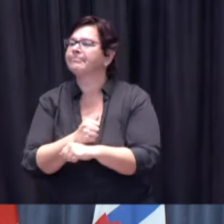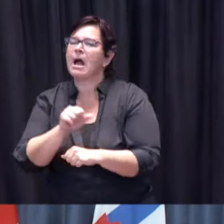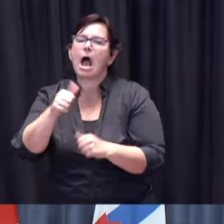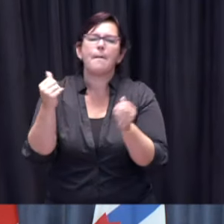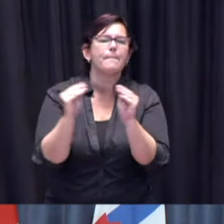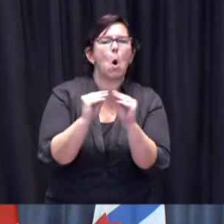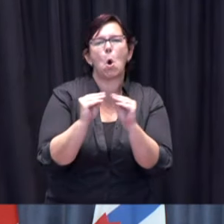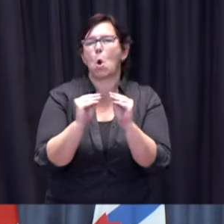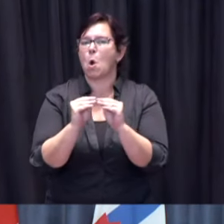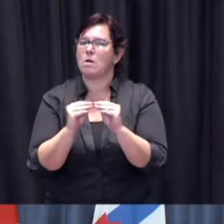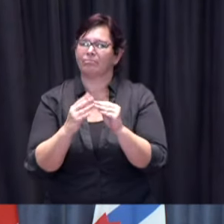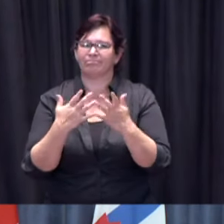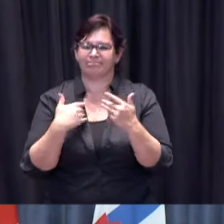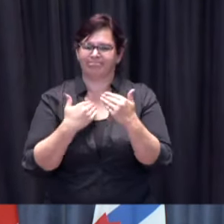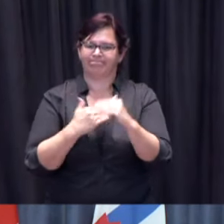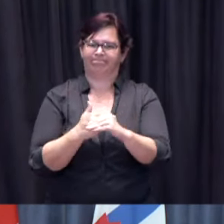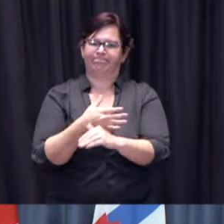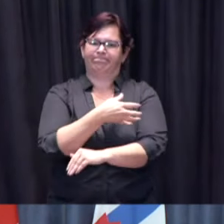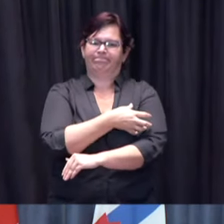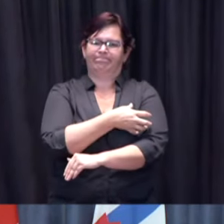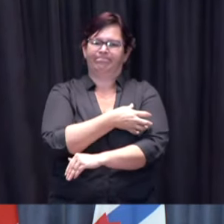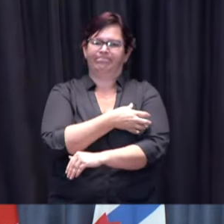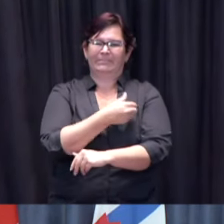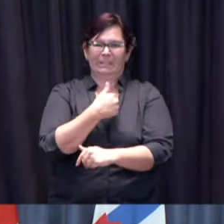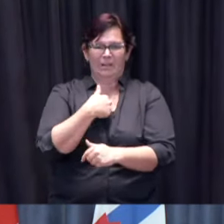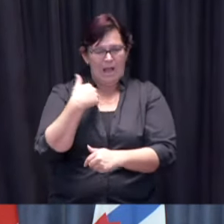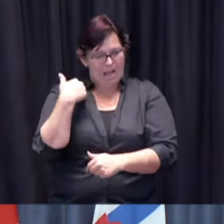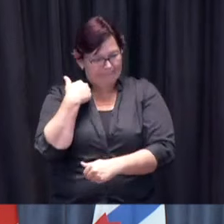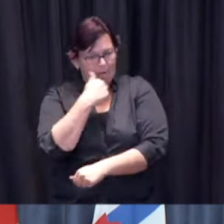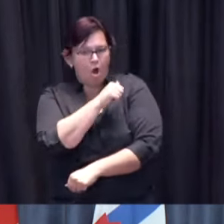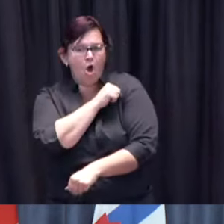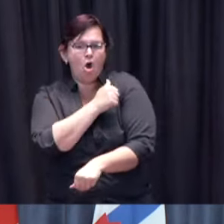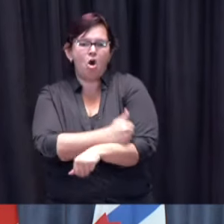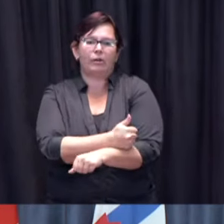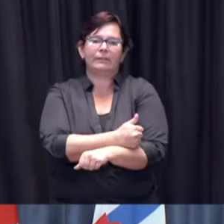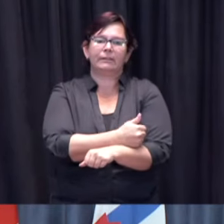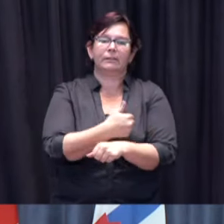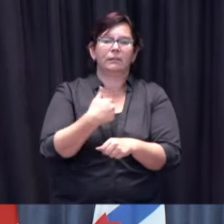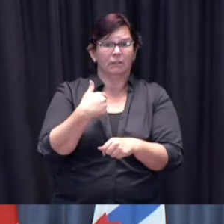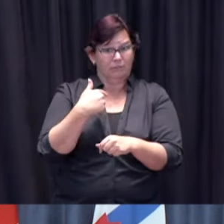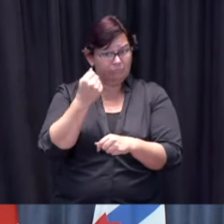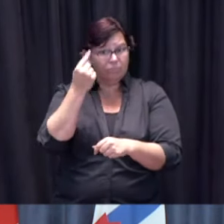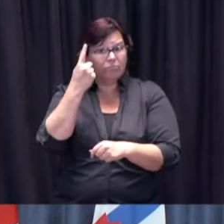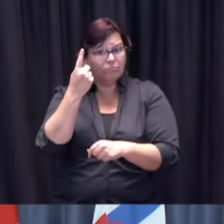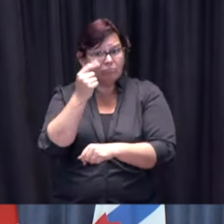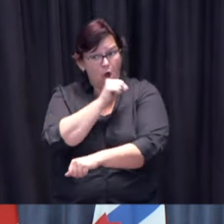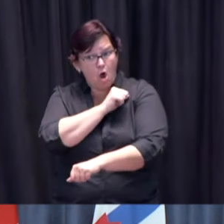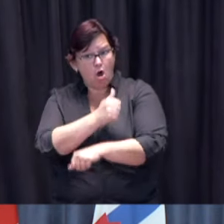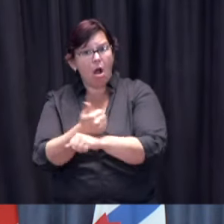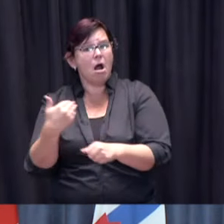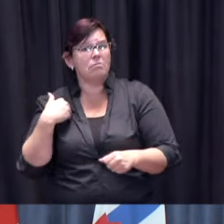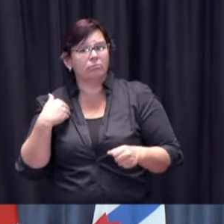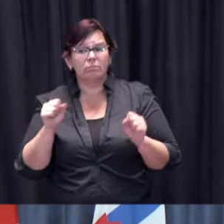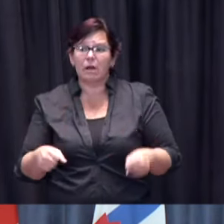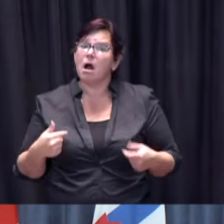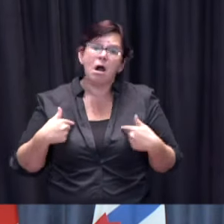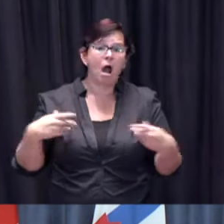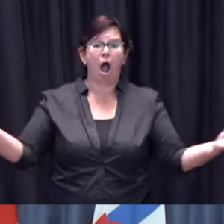especially given the fact we presently have the power to close beaches. But as I said yesterday that is something that I would be